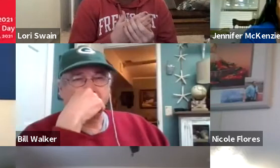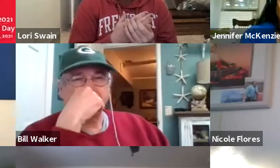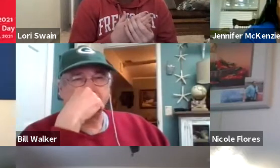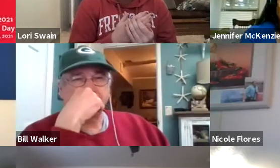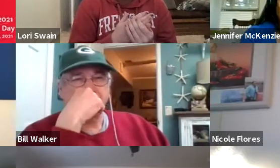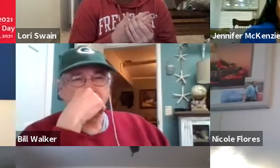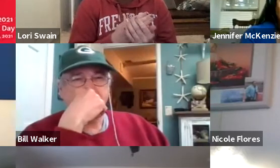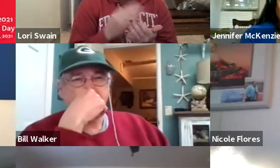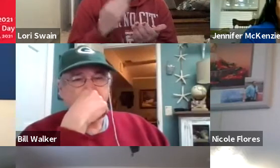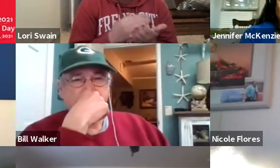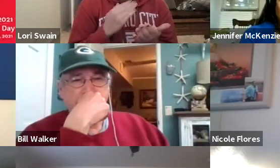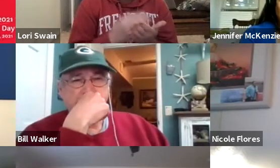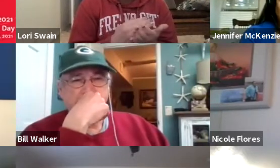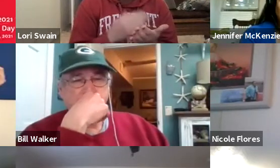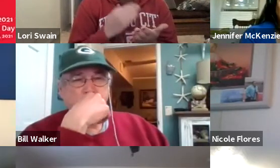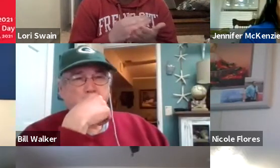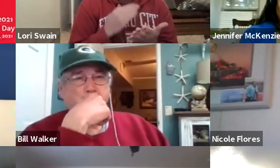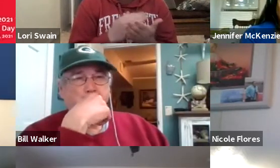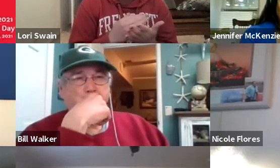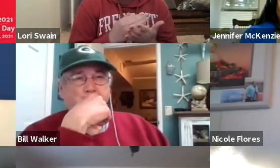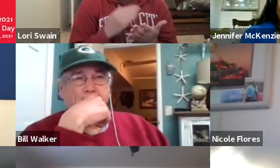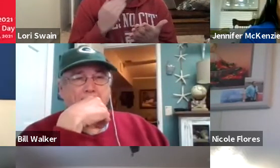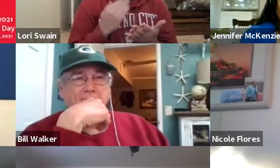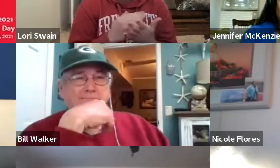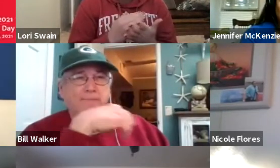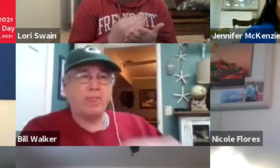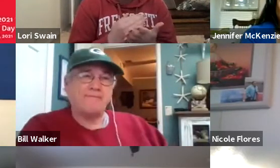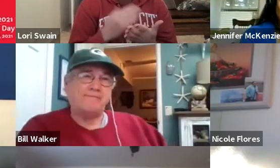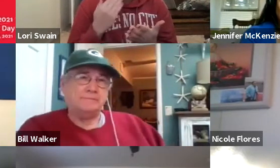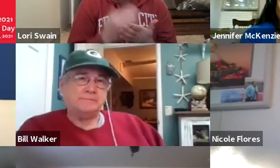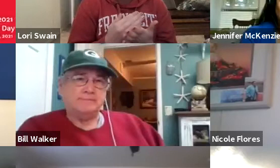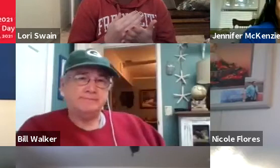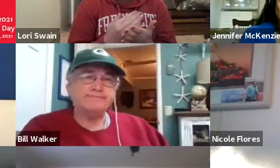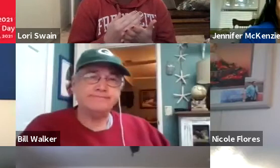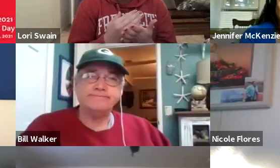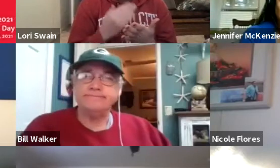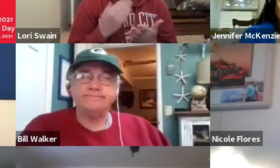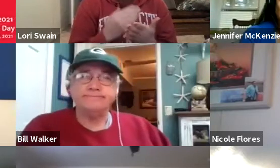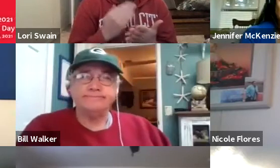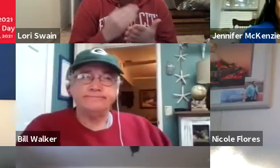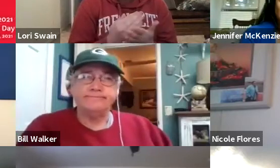committee told me, this is a skill they want to see. And this is a skill they like to see in their graduates, we have to keep this